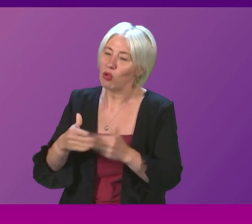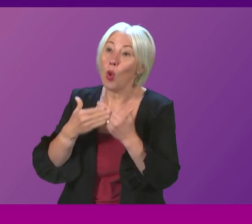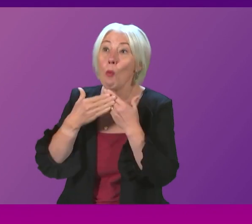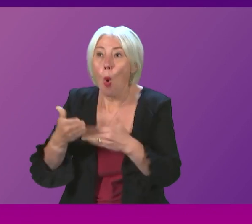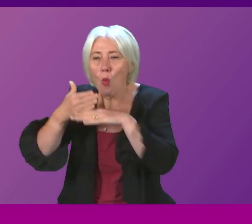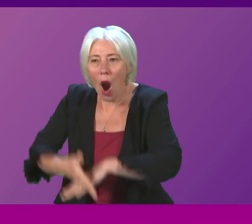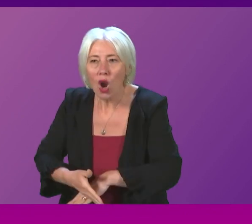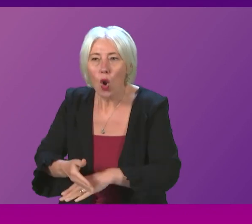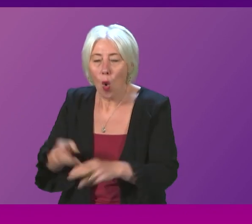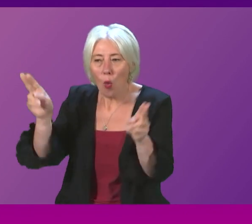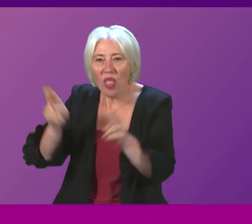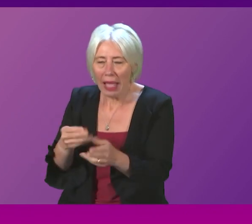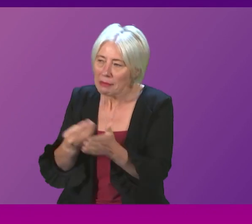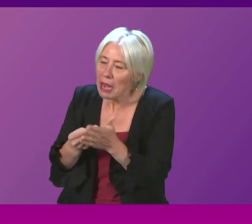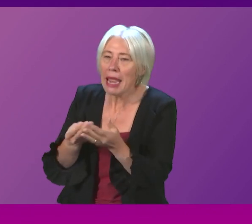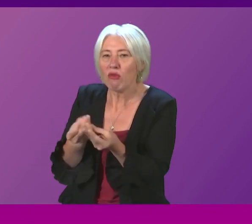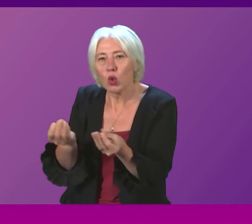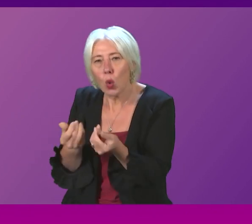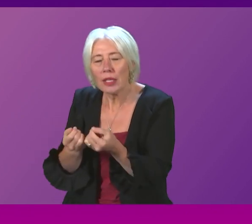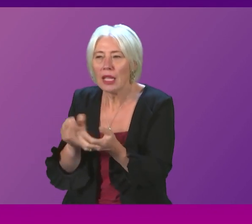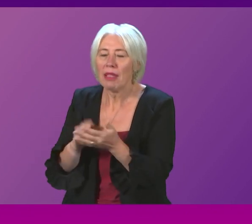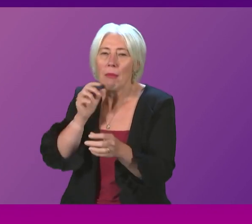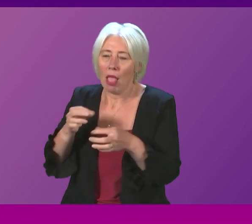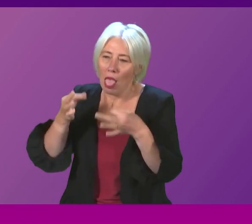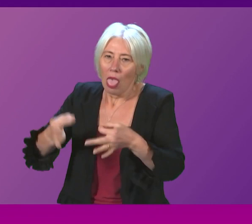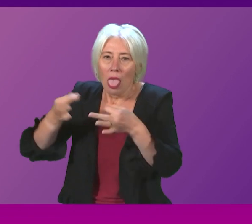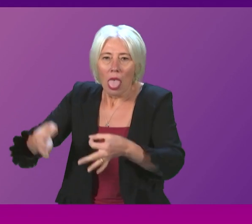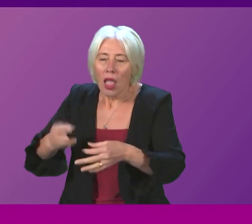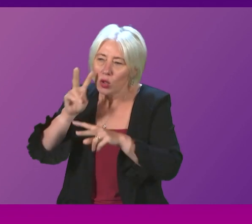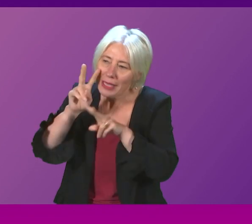waiting longer to be seen, diagnosed and treated.